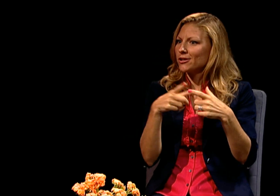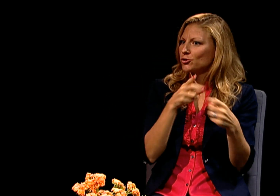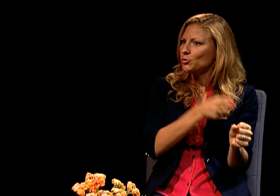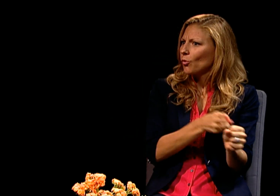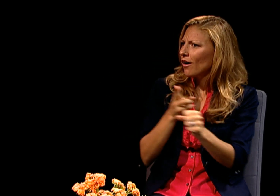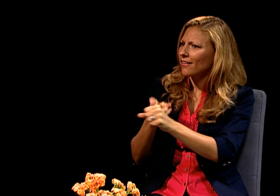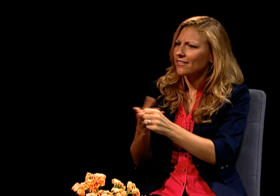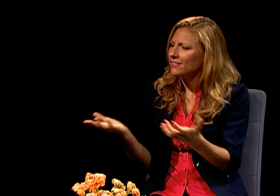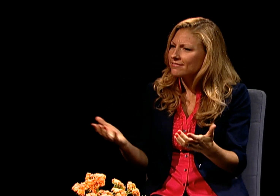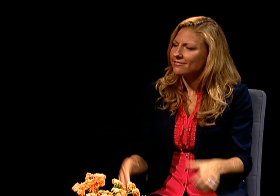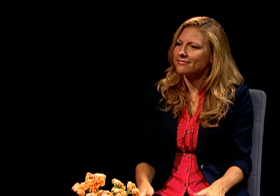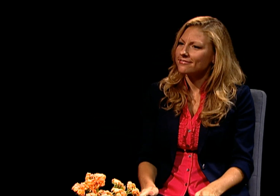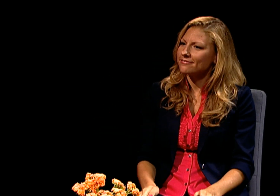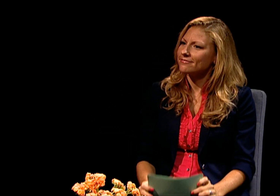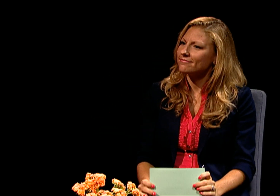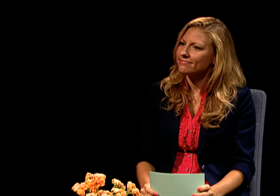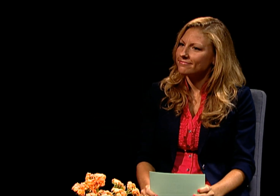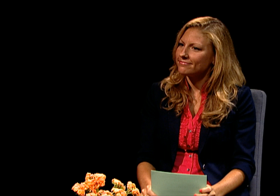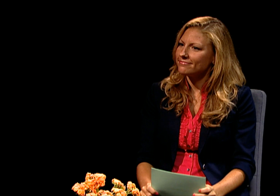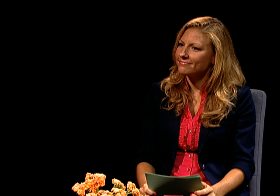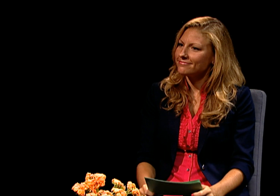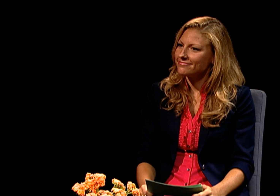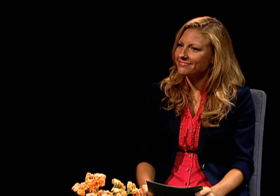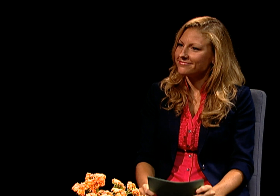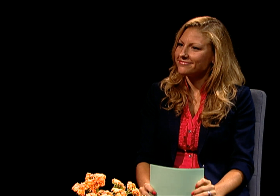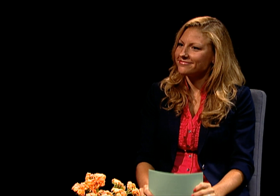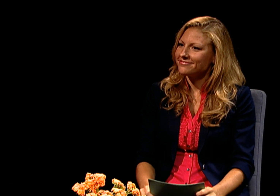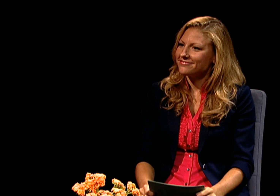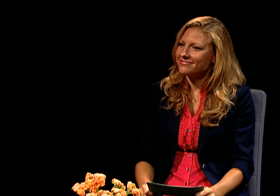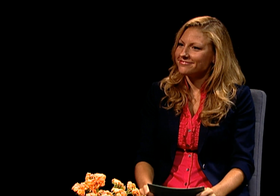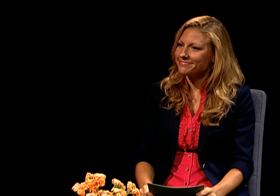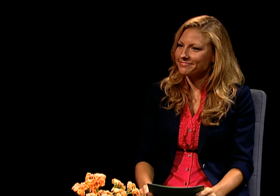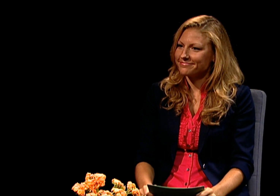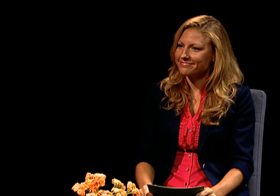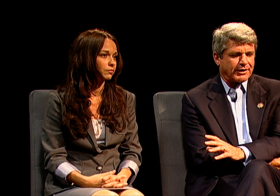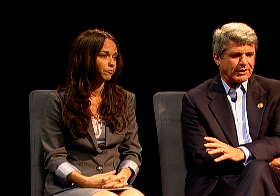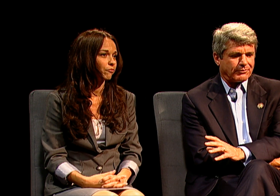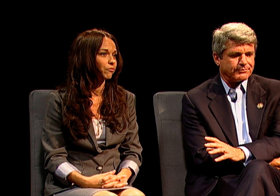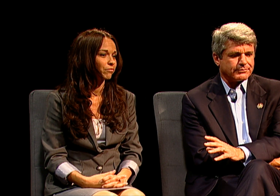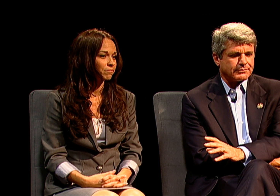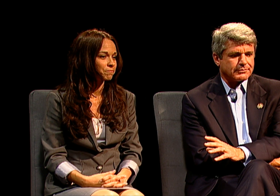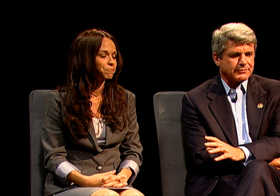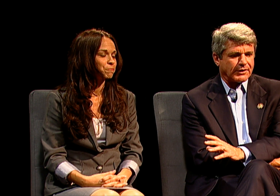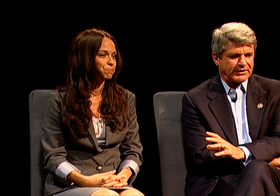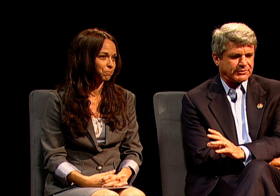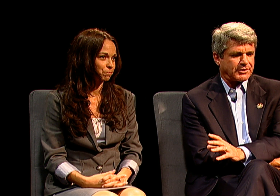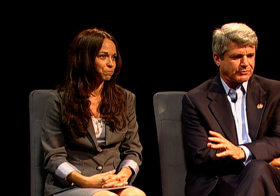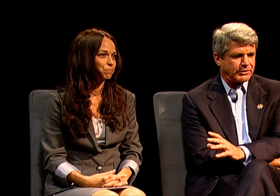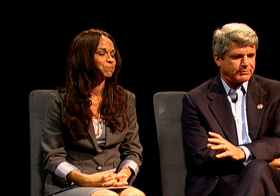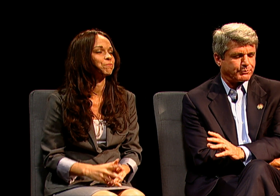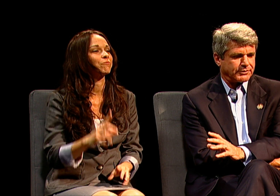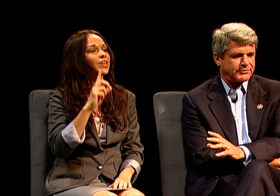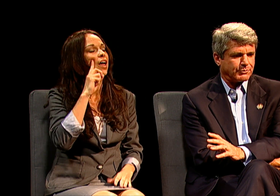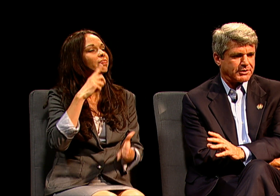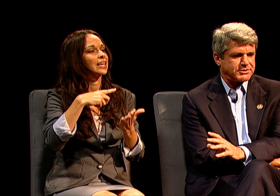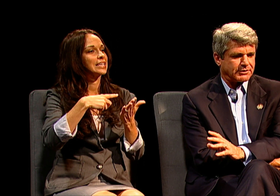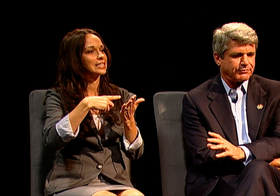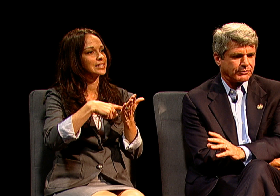A GOOD DECISION ON WHICH PARTY TO JOIN? UH-HMM. YOU KNOW I-- I THINK SOMETIMES WE PUT TOO MUCH INFLUENCE